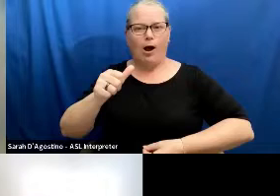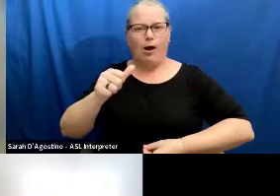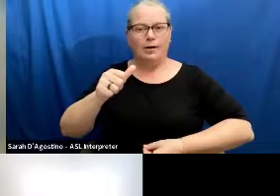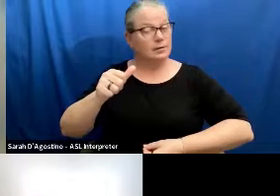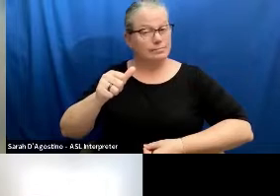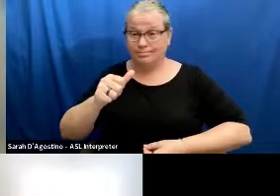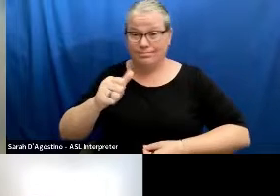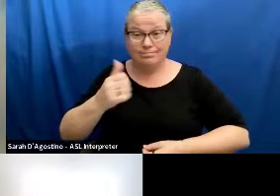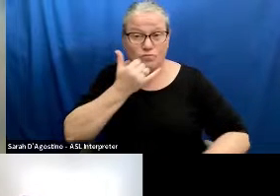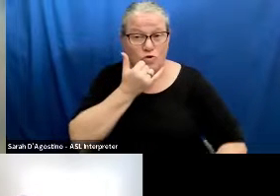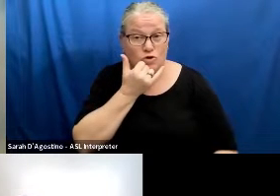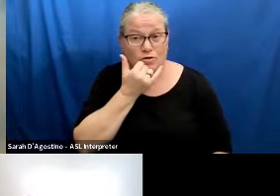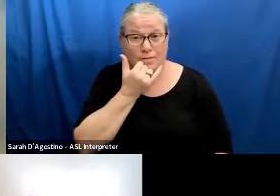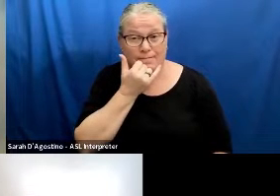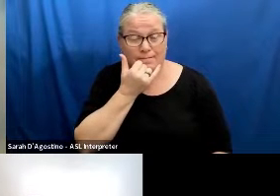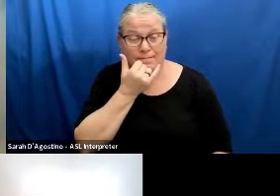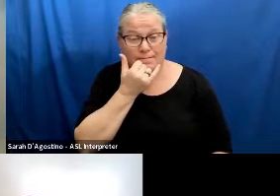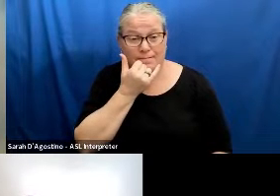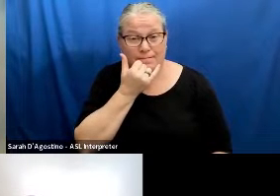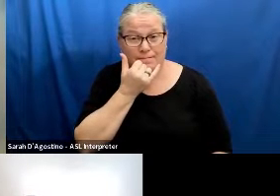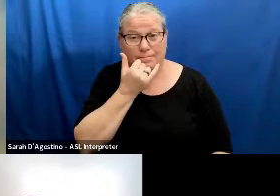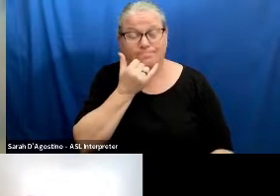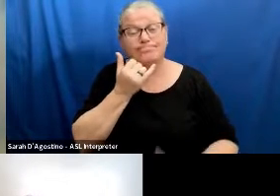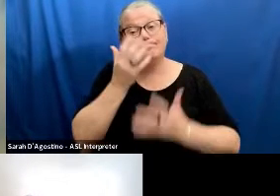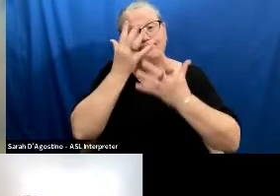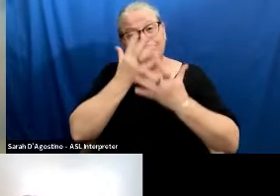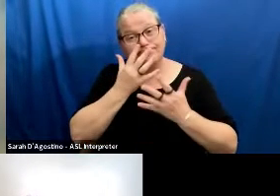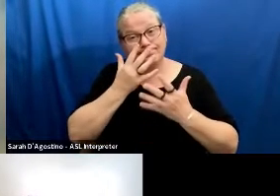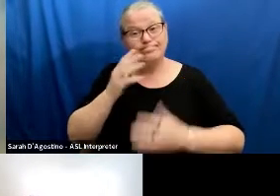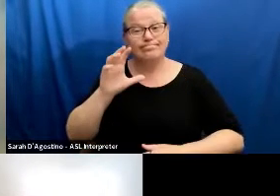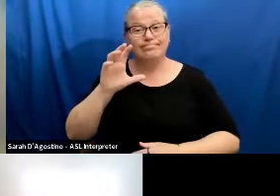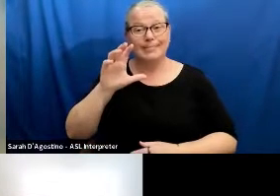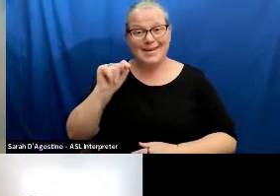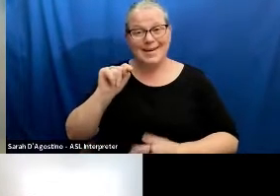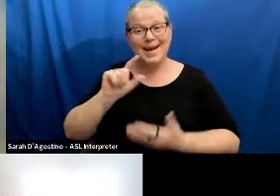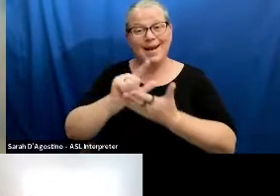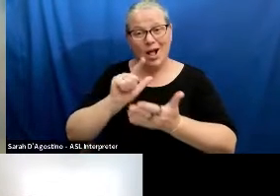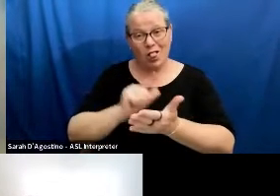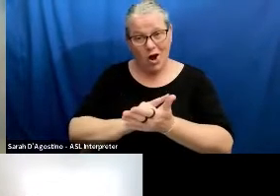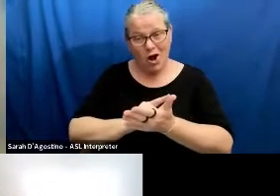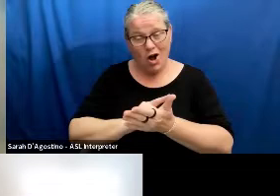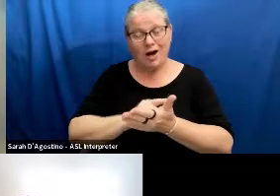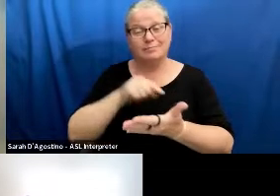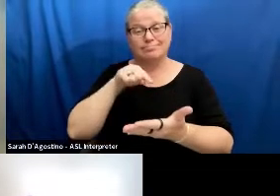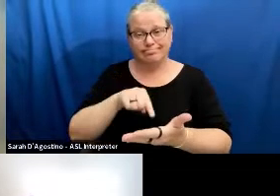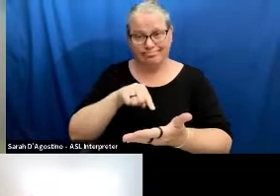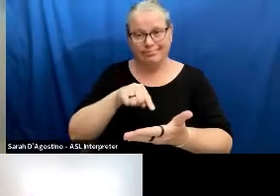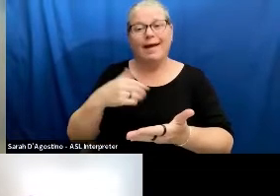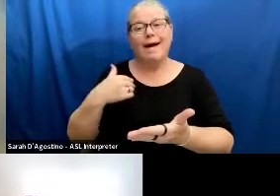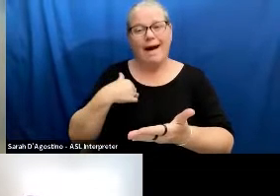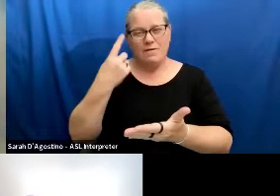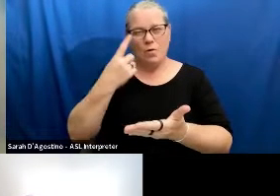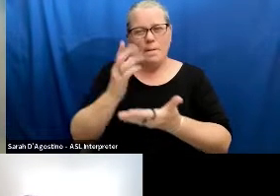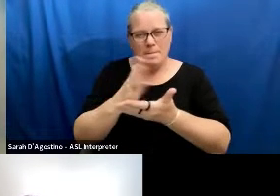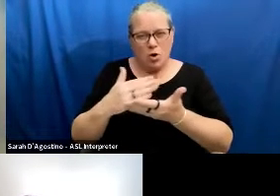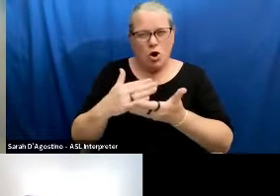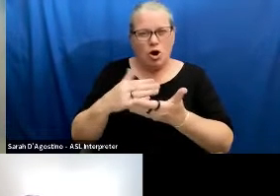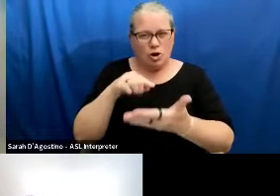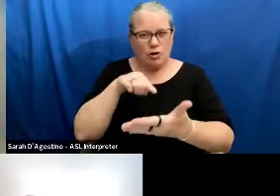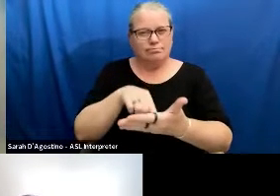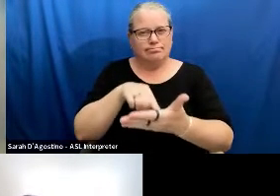uh unfortunately in connecticut law there is a specific part of the guardianship statutes